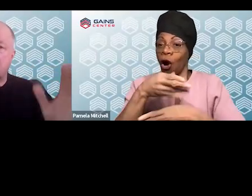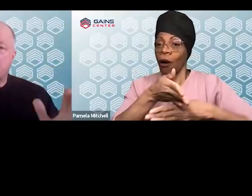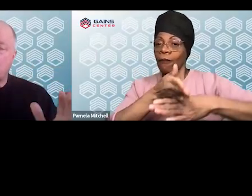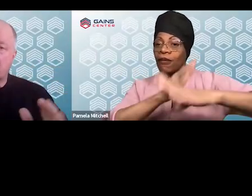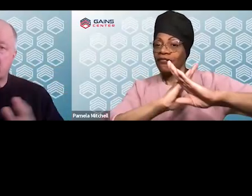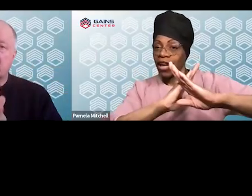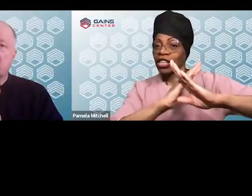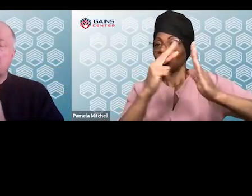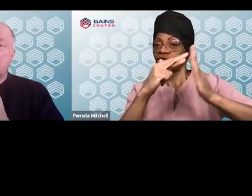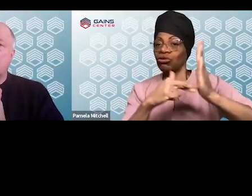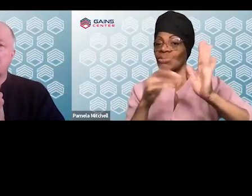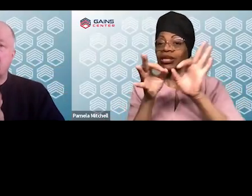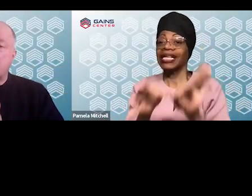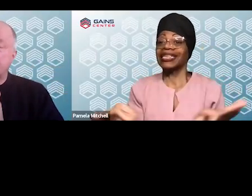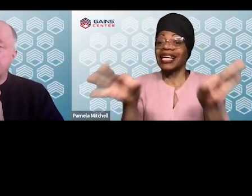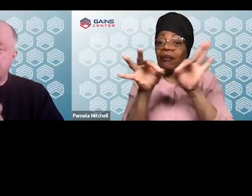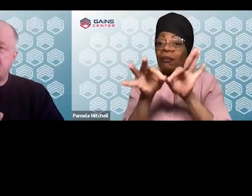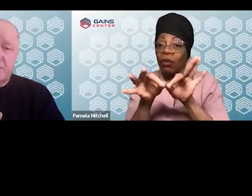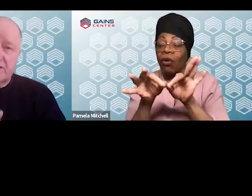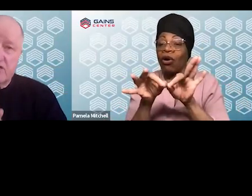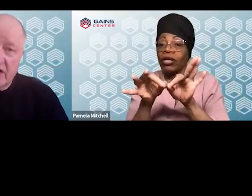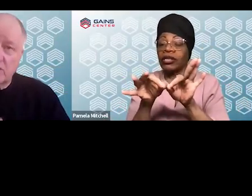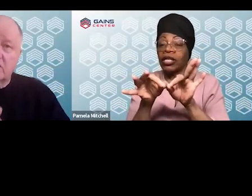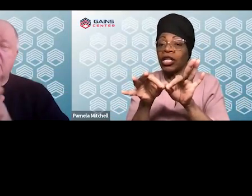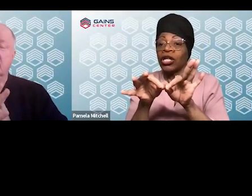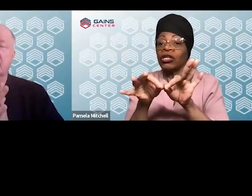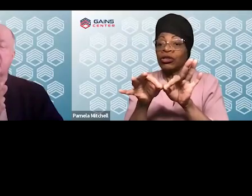that are important to the Office of the Inspector General